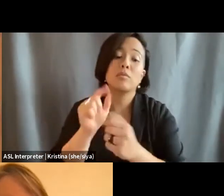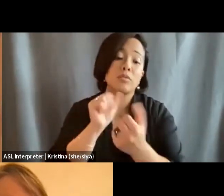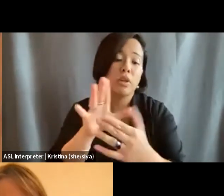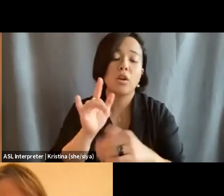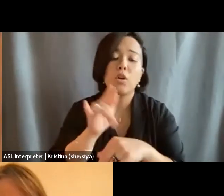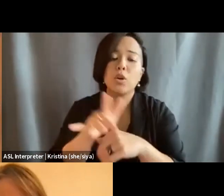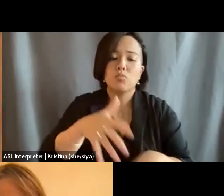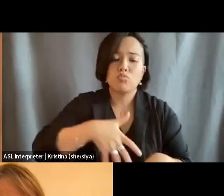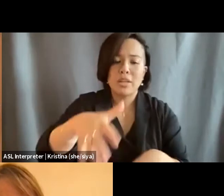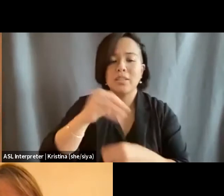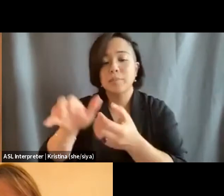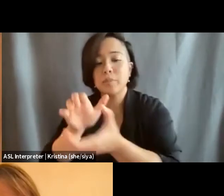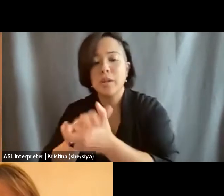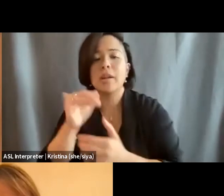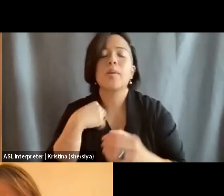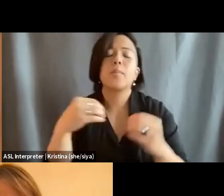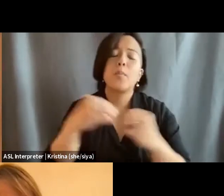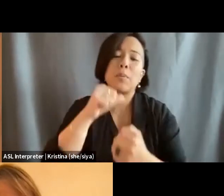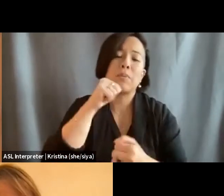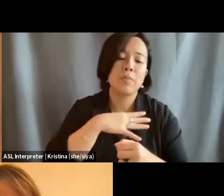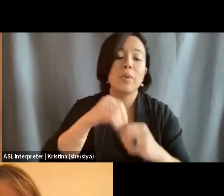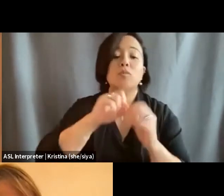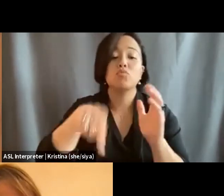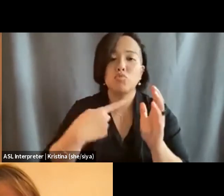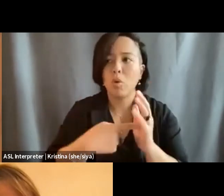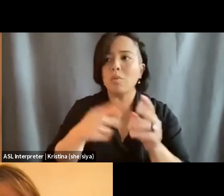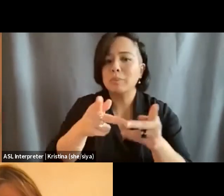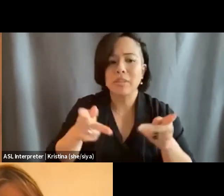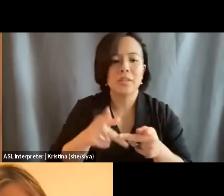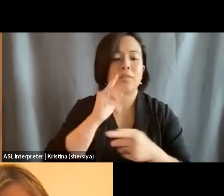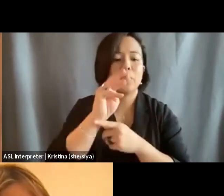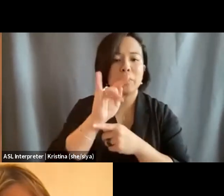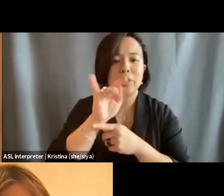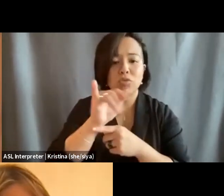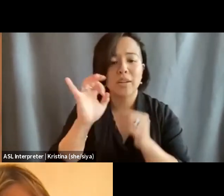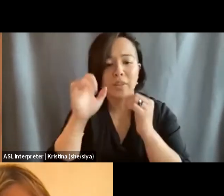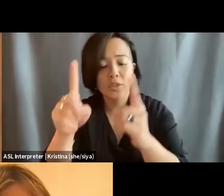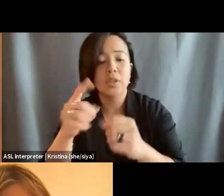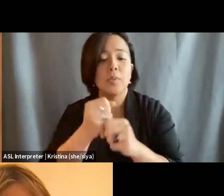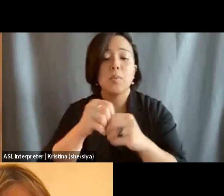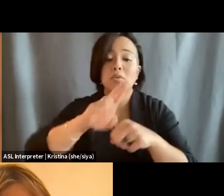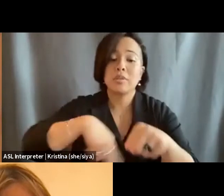and more female, ministers of education.